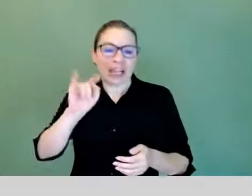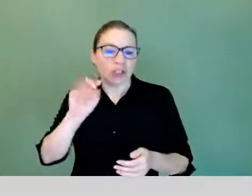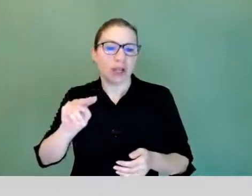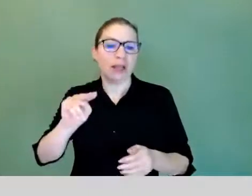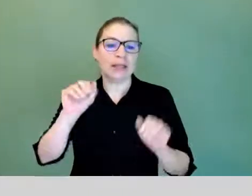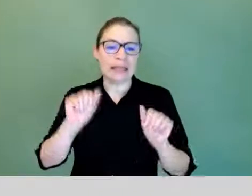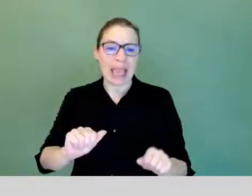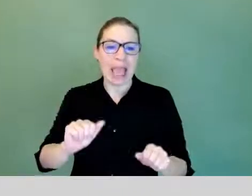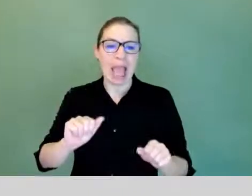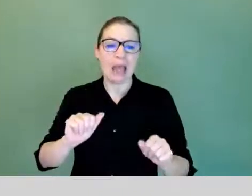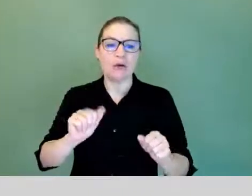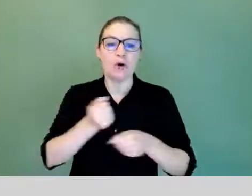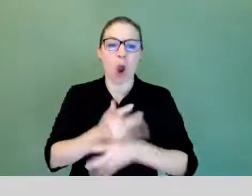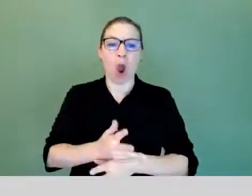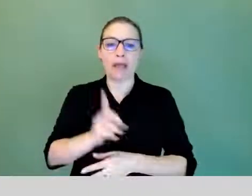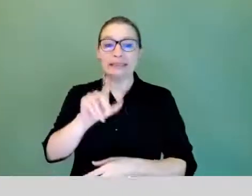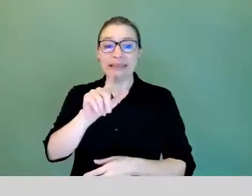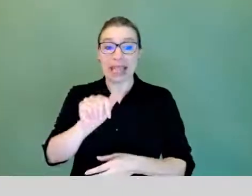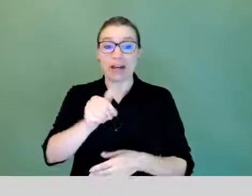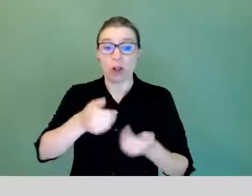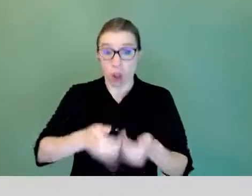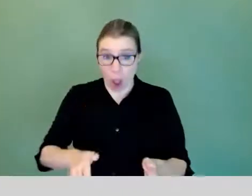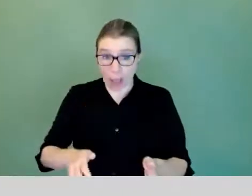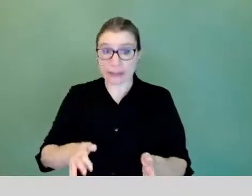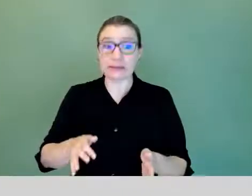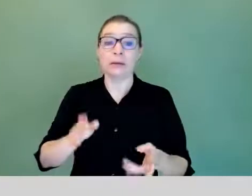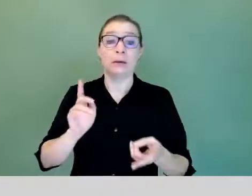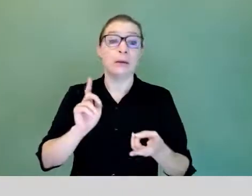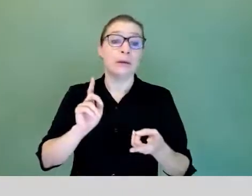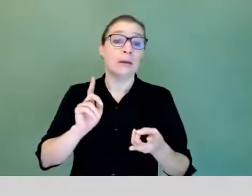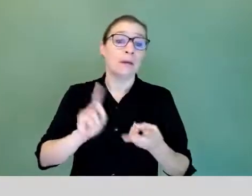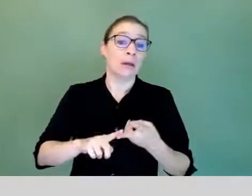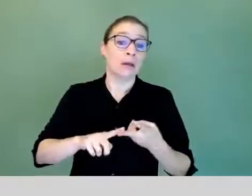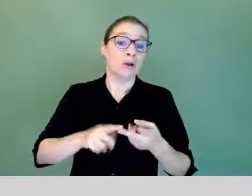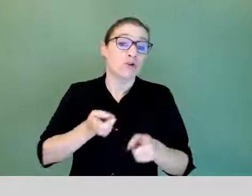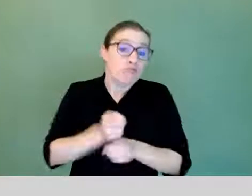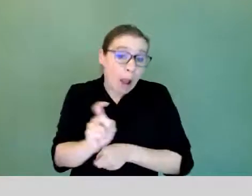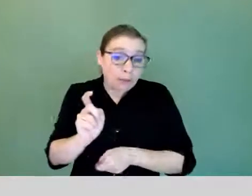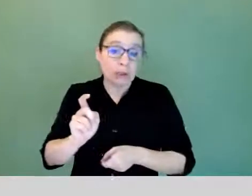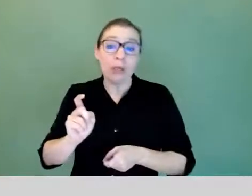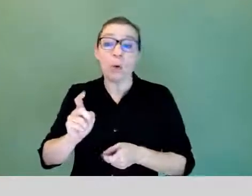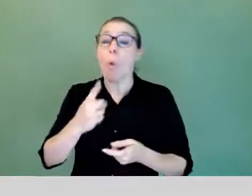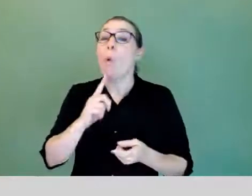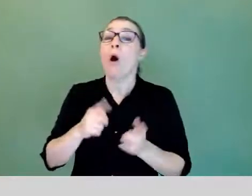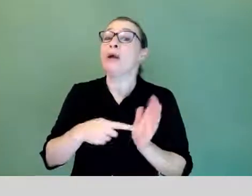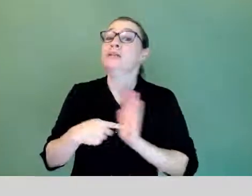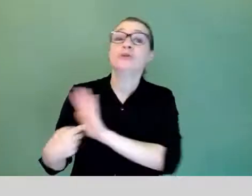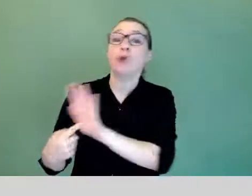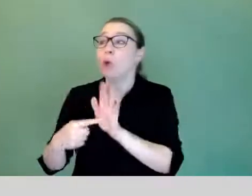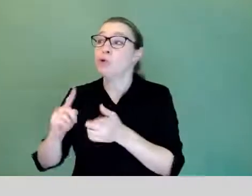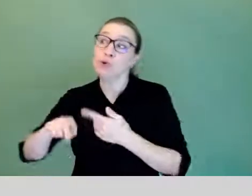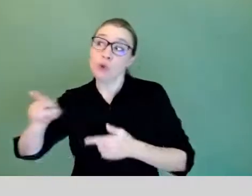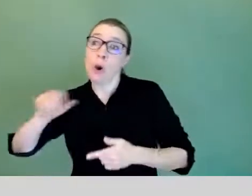or even the disclosure of information to unauthorized parties and loss of accountability